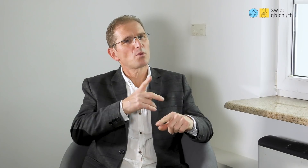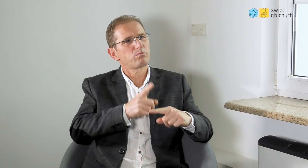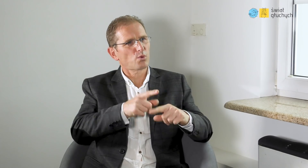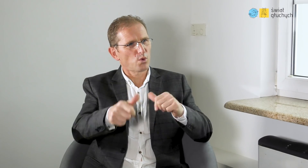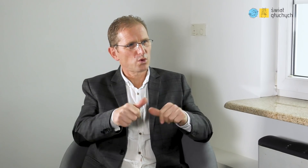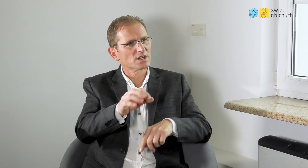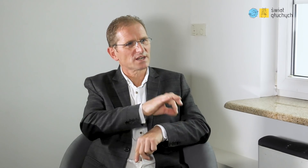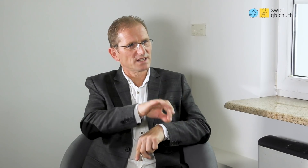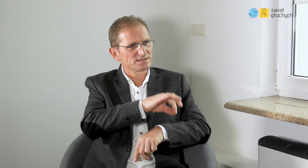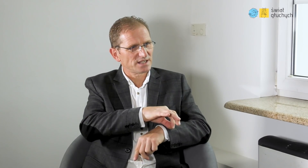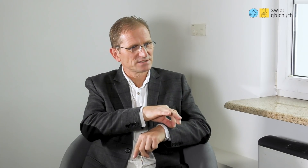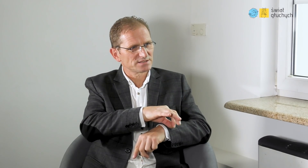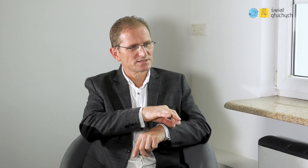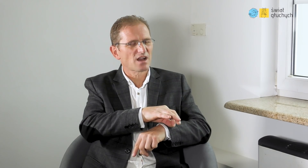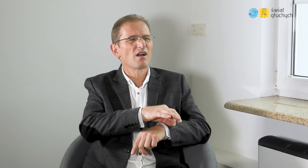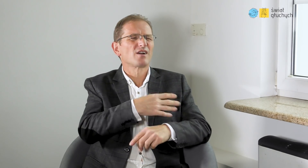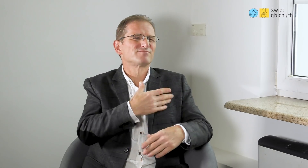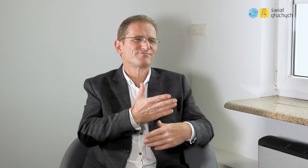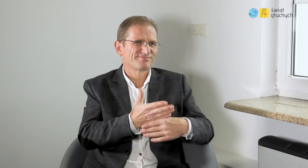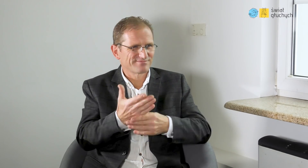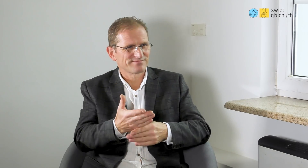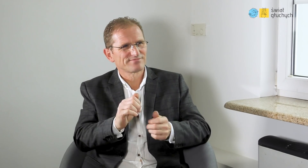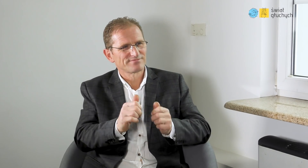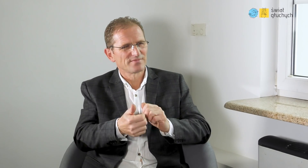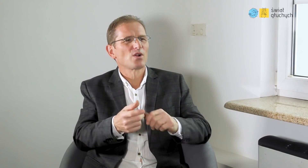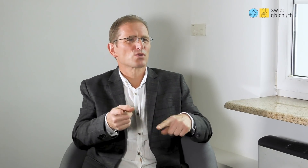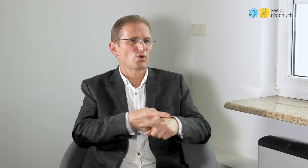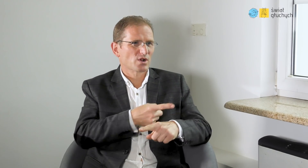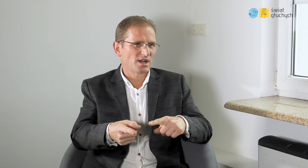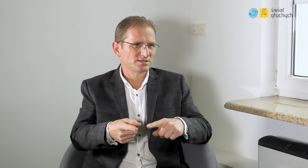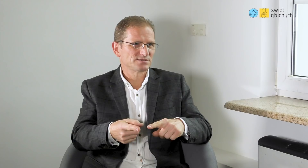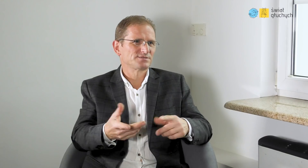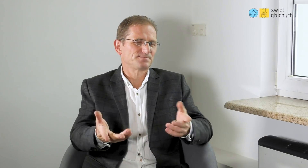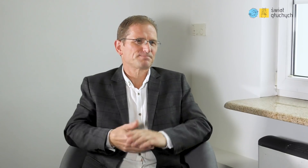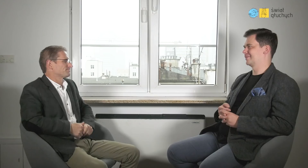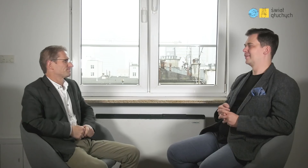I attended a technical school for half a year, but transferred to a vocational school with the profile of a turner.